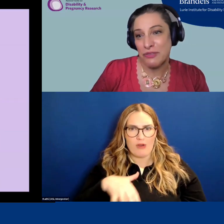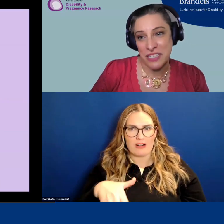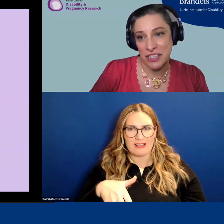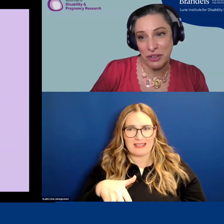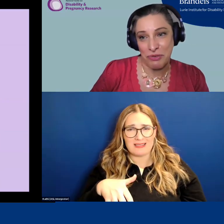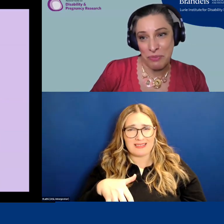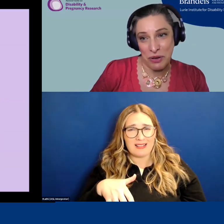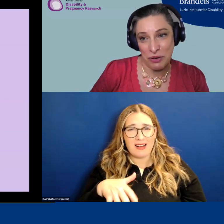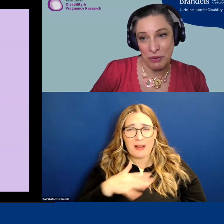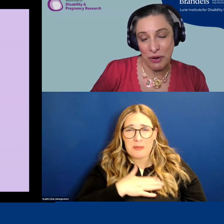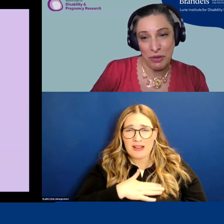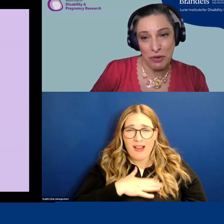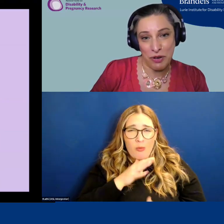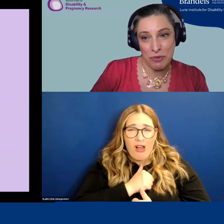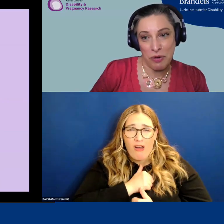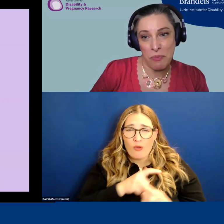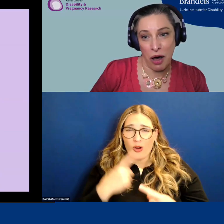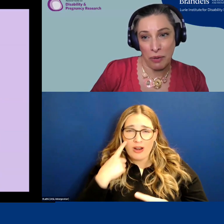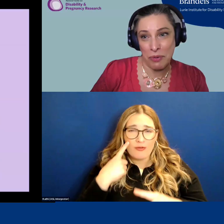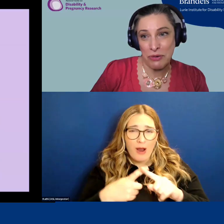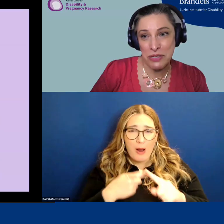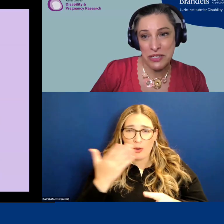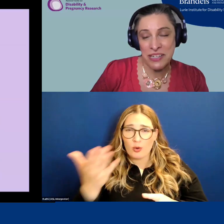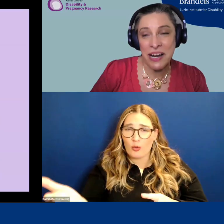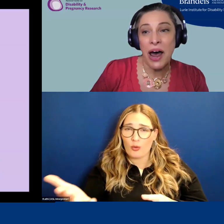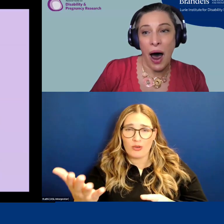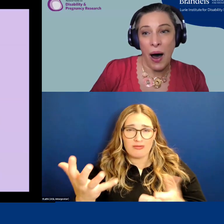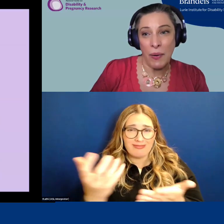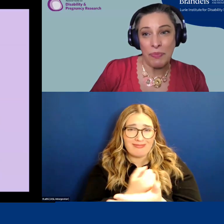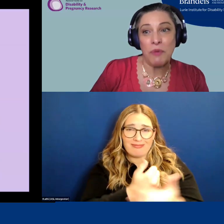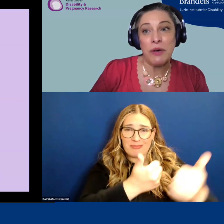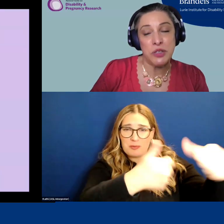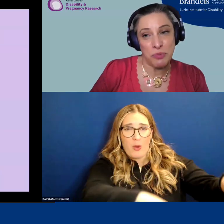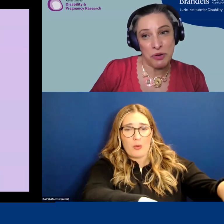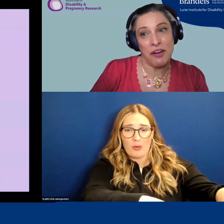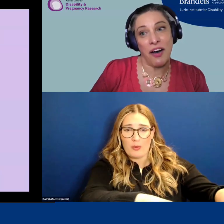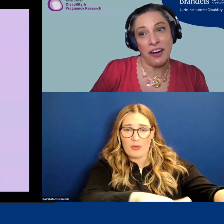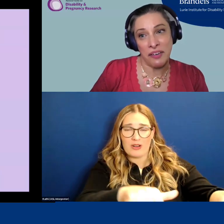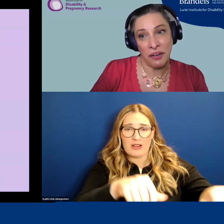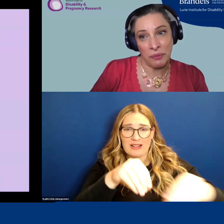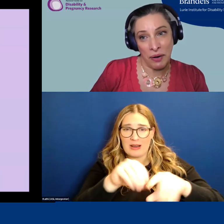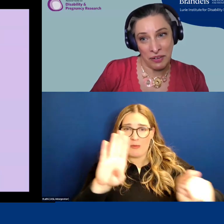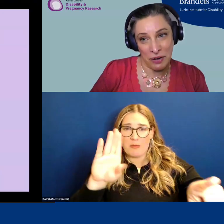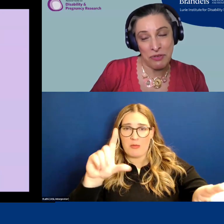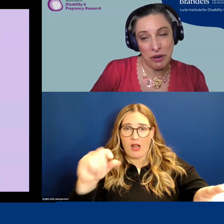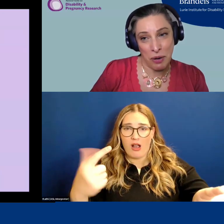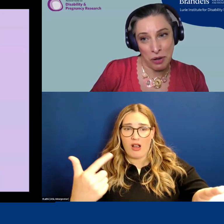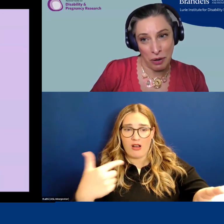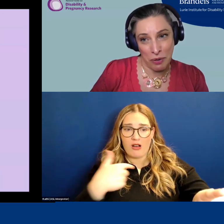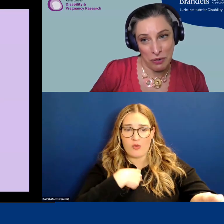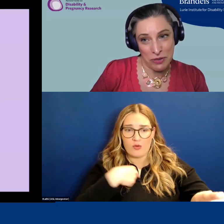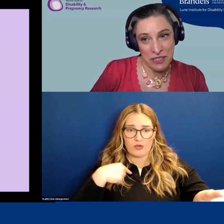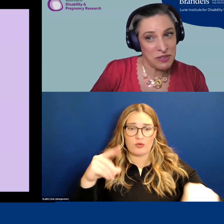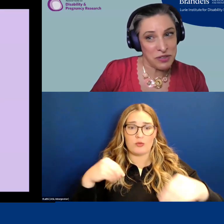love to hear from you in the form of a blog post. We do provide an honorarium for our blog posts.